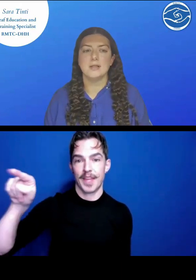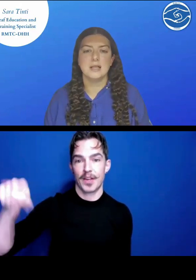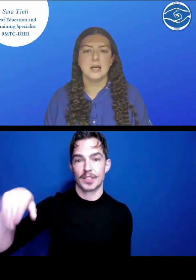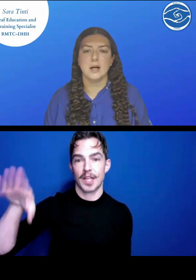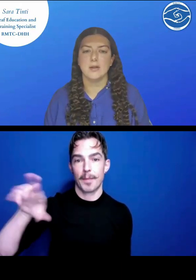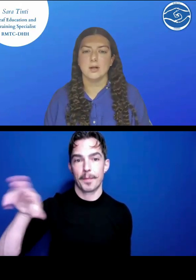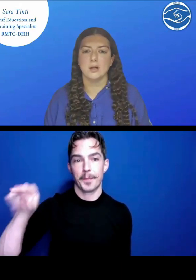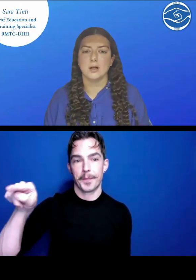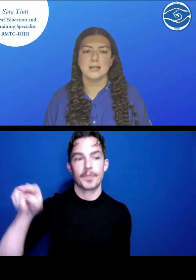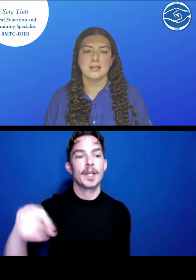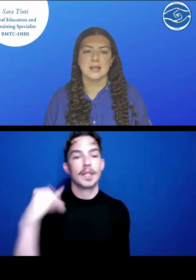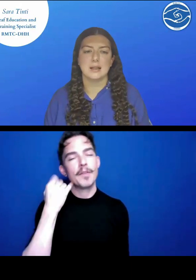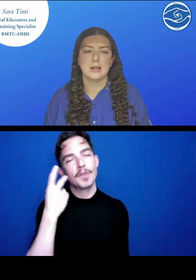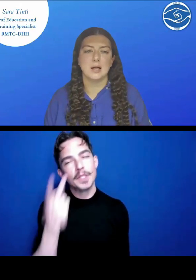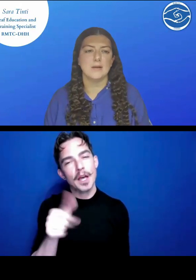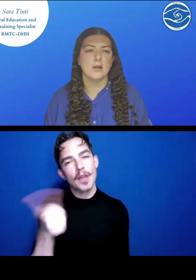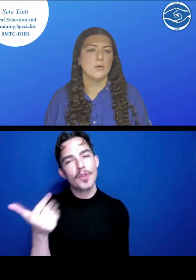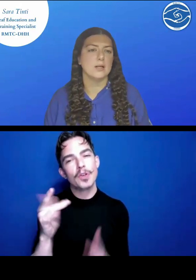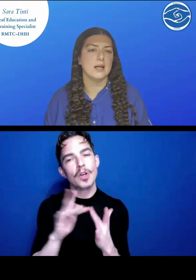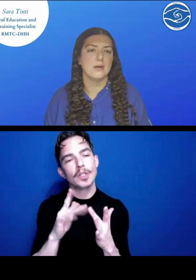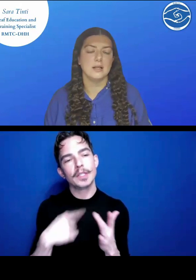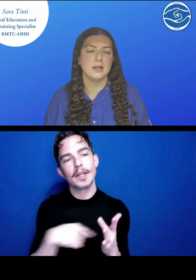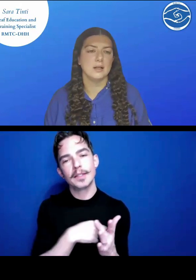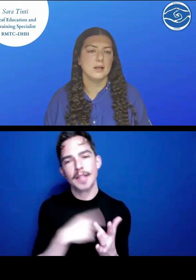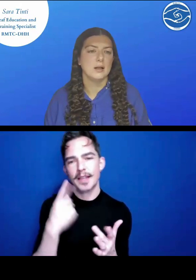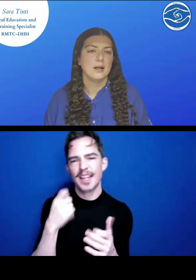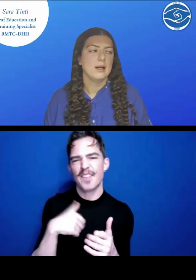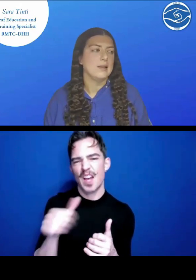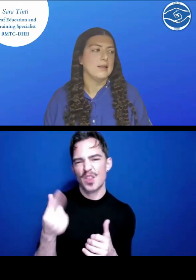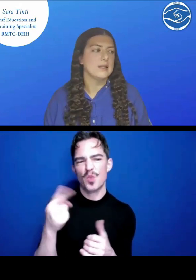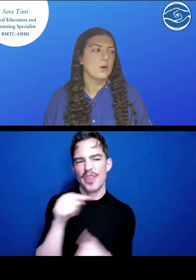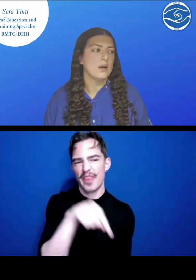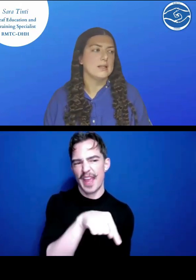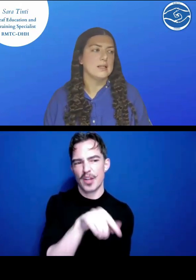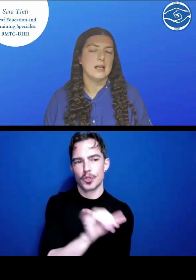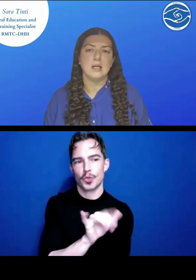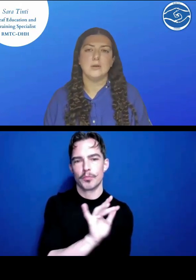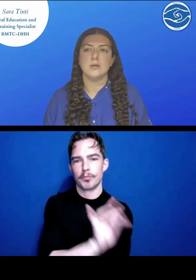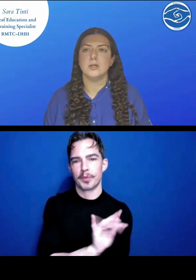ever see another contact us, like I think I have another one down here. This is going to take you